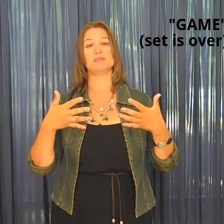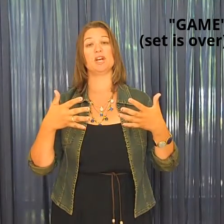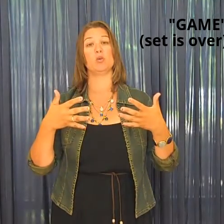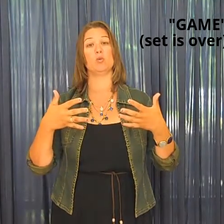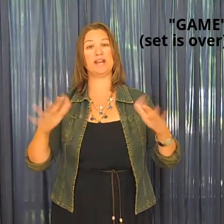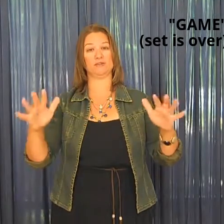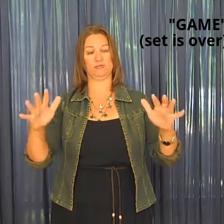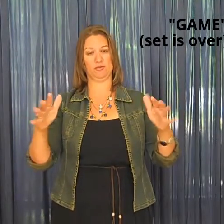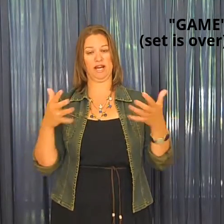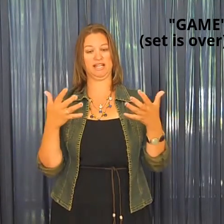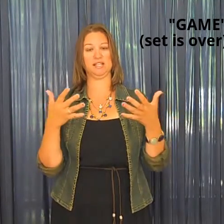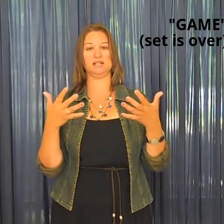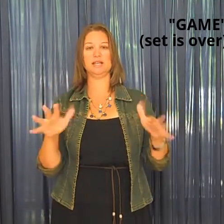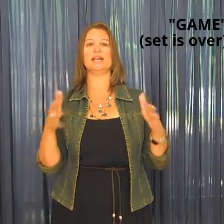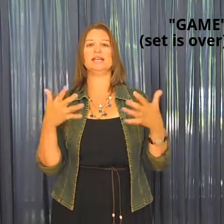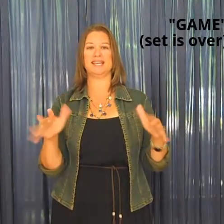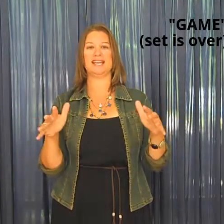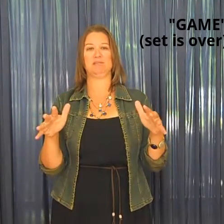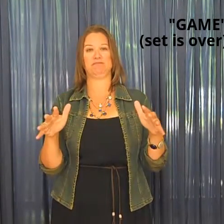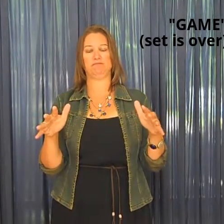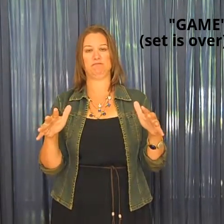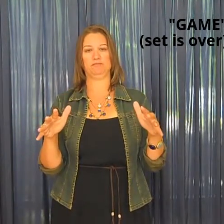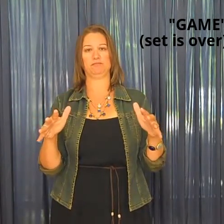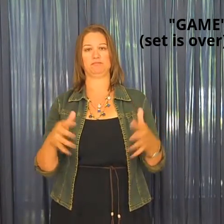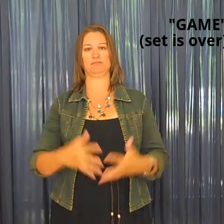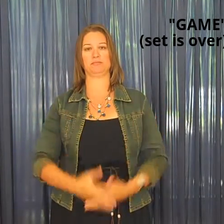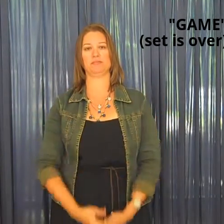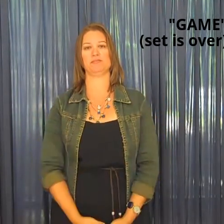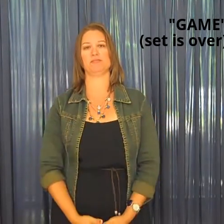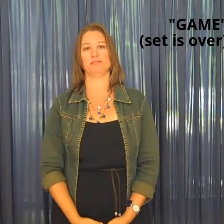something away from your body. "Game".